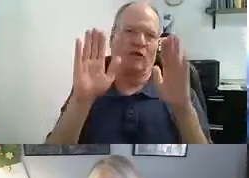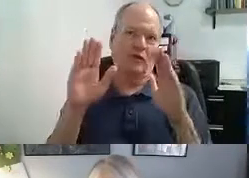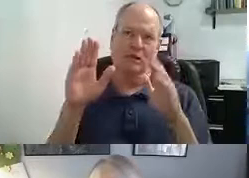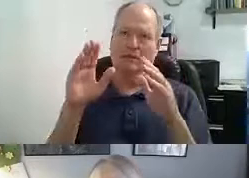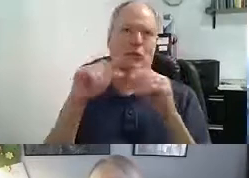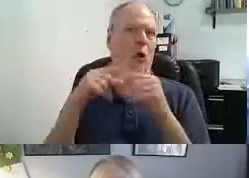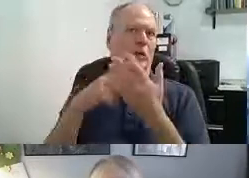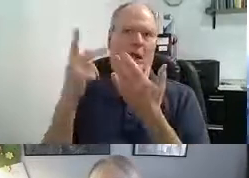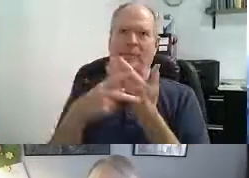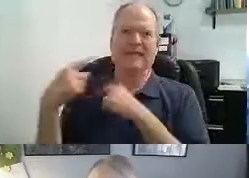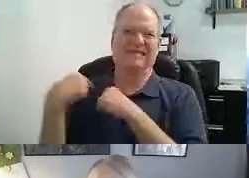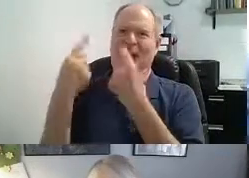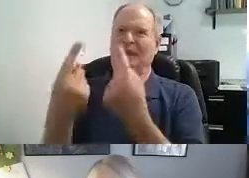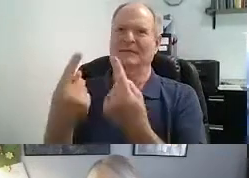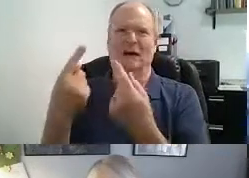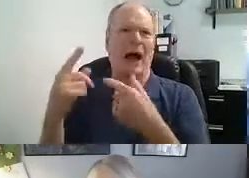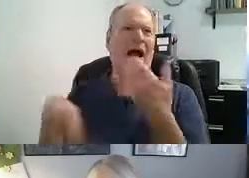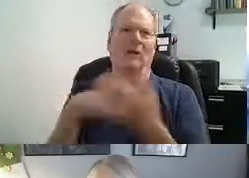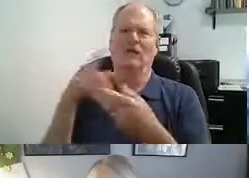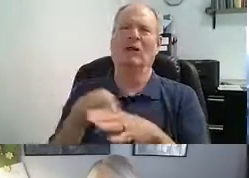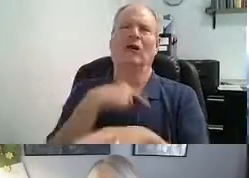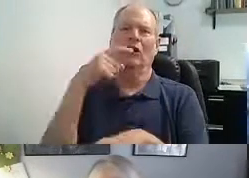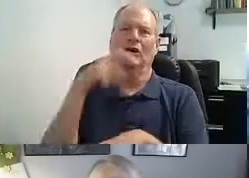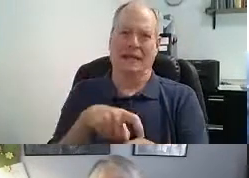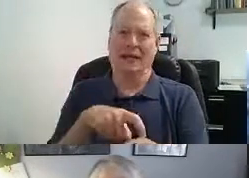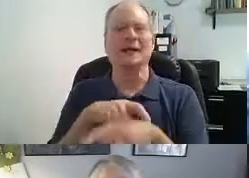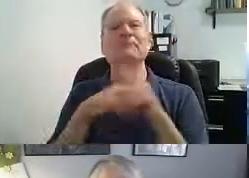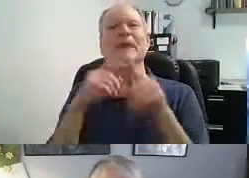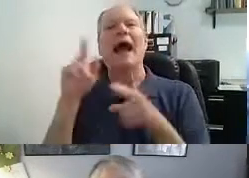So, it is a wonderful program and has functioned for a very long time.